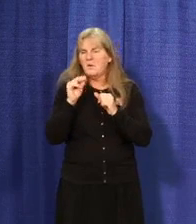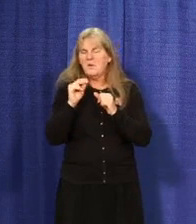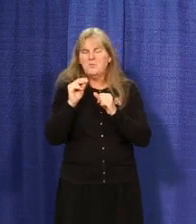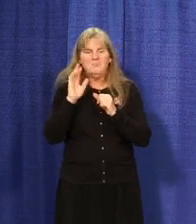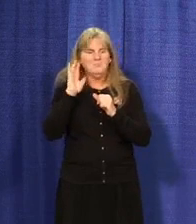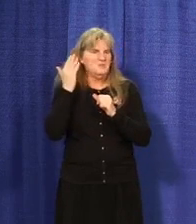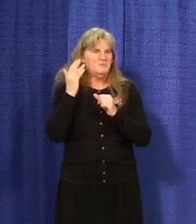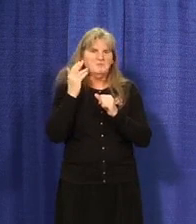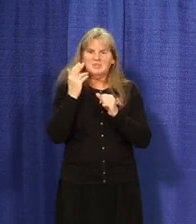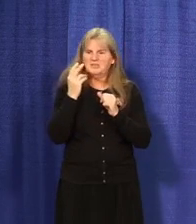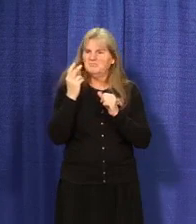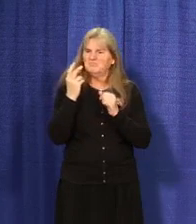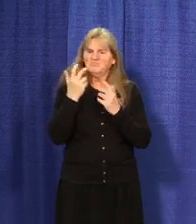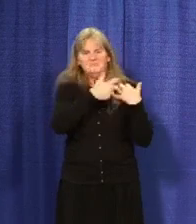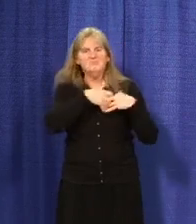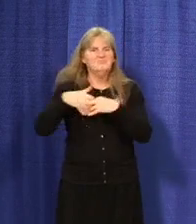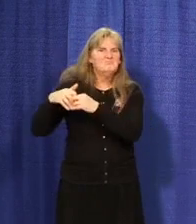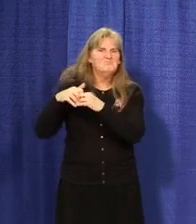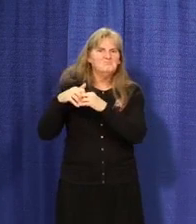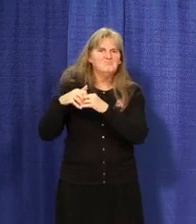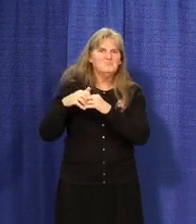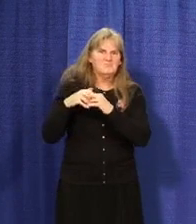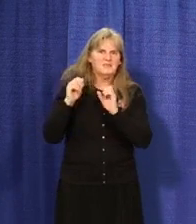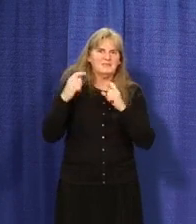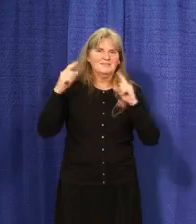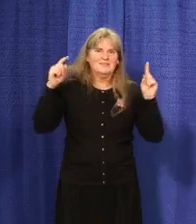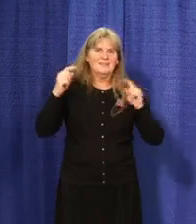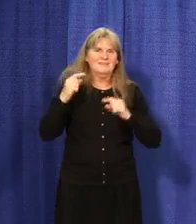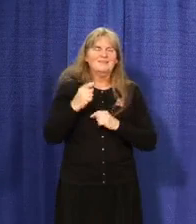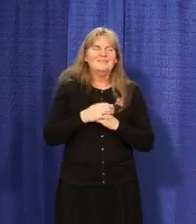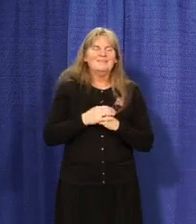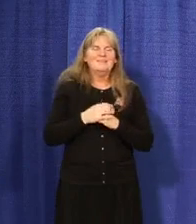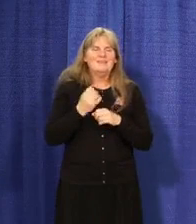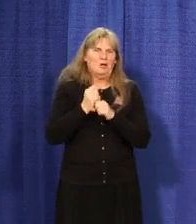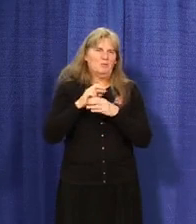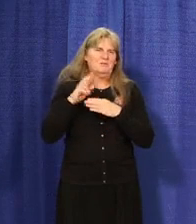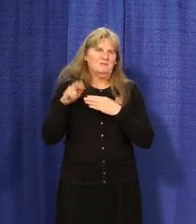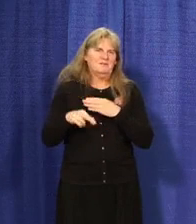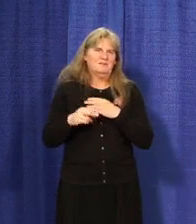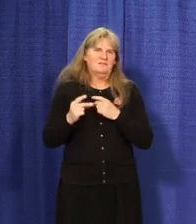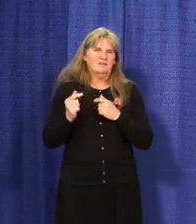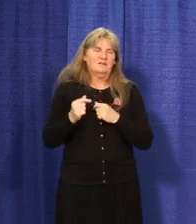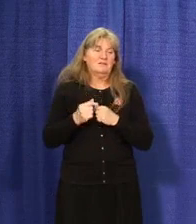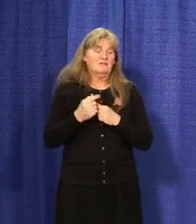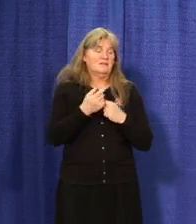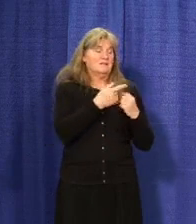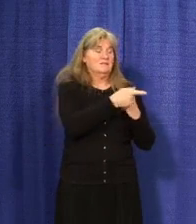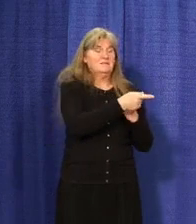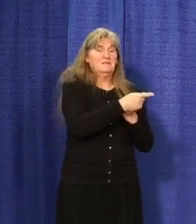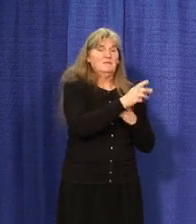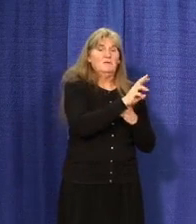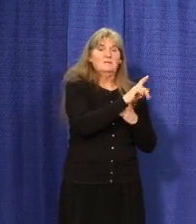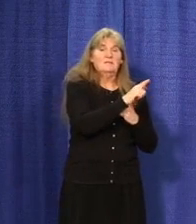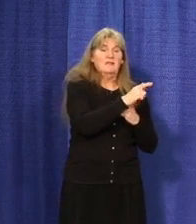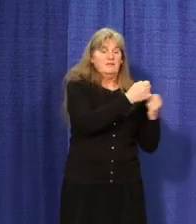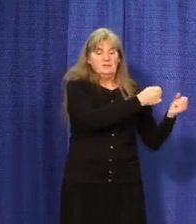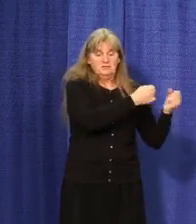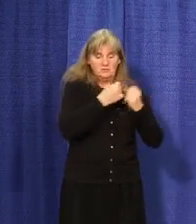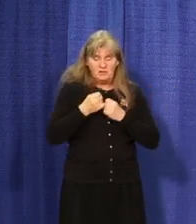mining to show how well it can work when the road transport alliance with the shipping times